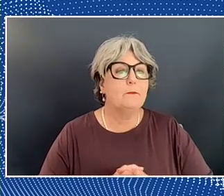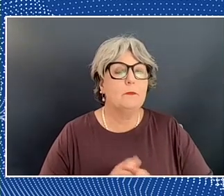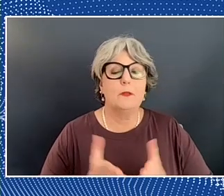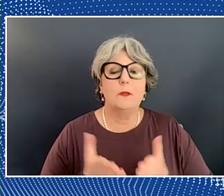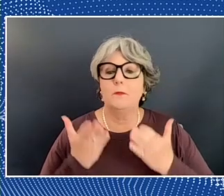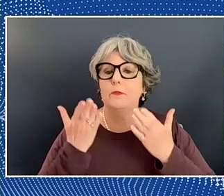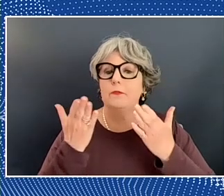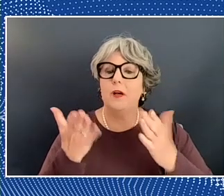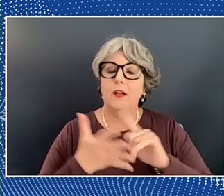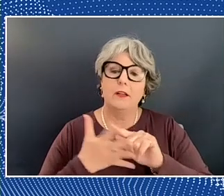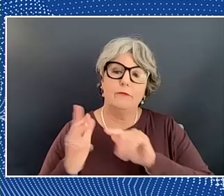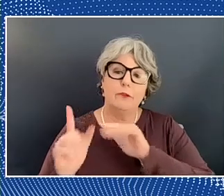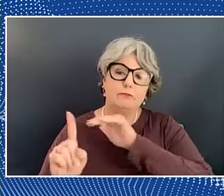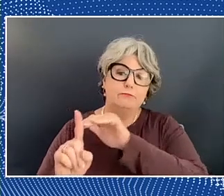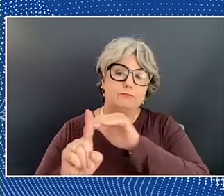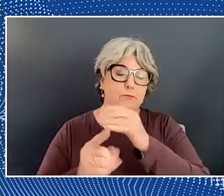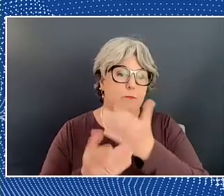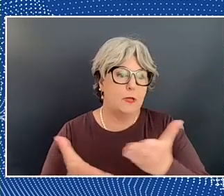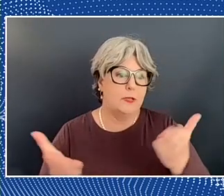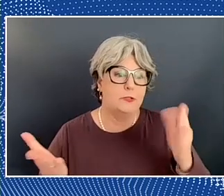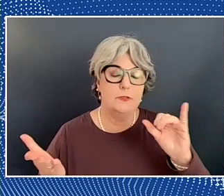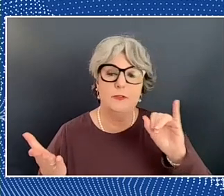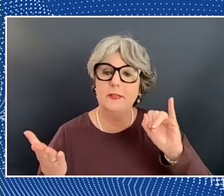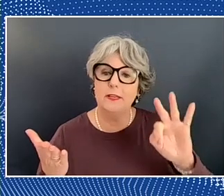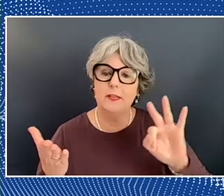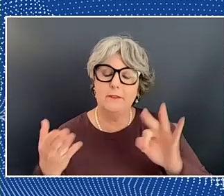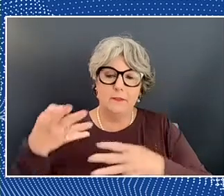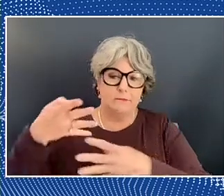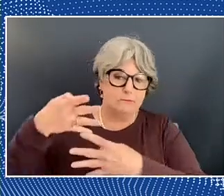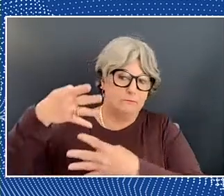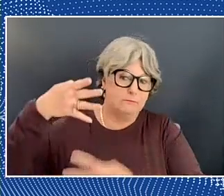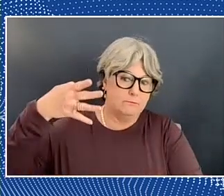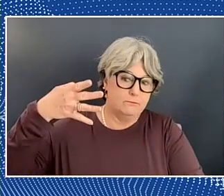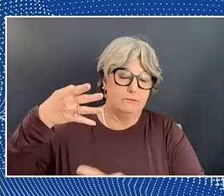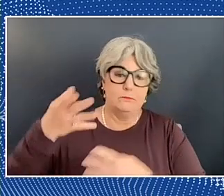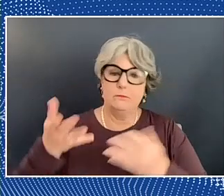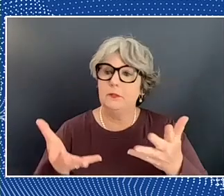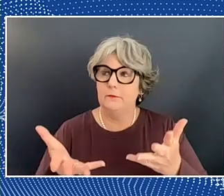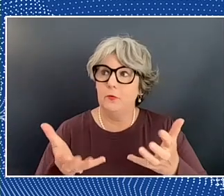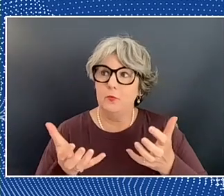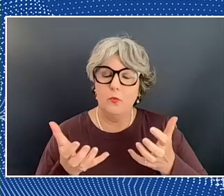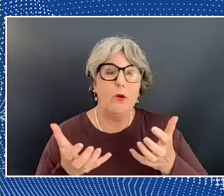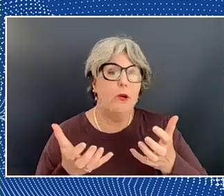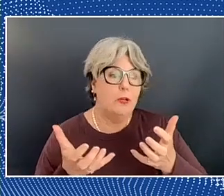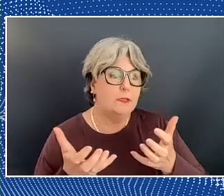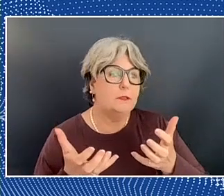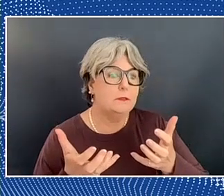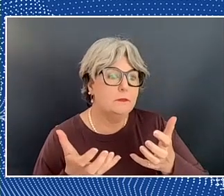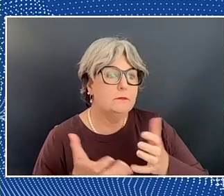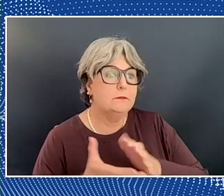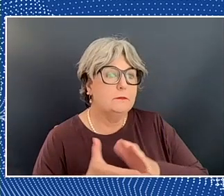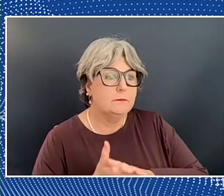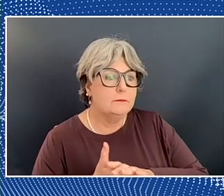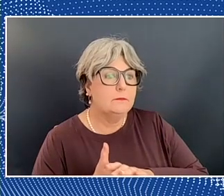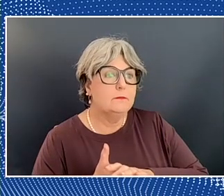reminders. If you are on the wait list and would like to speak as a part of the